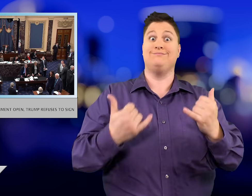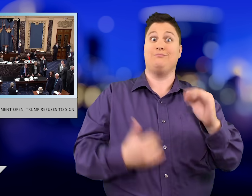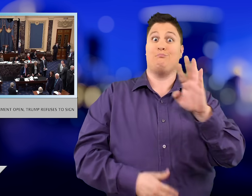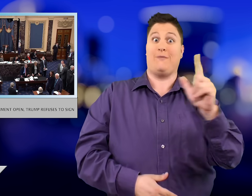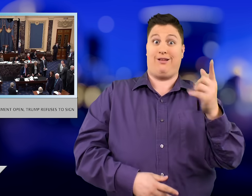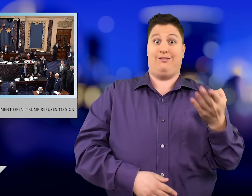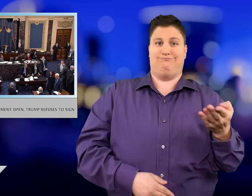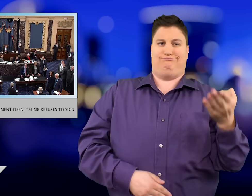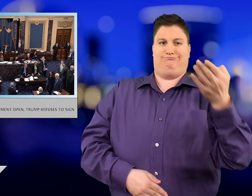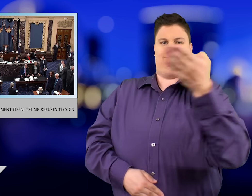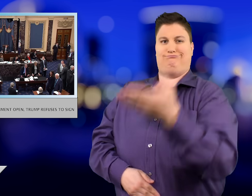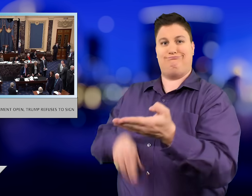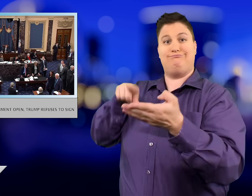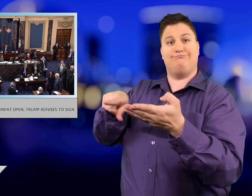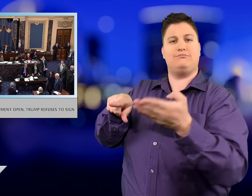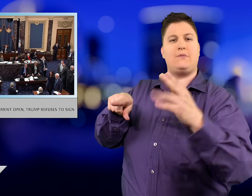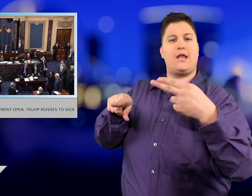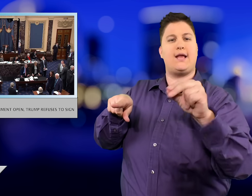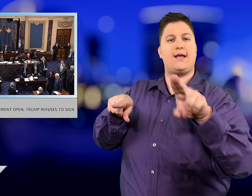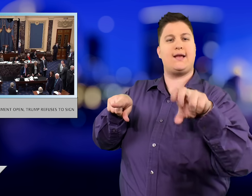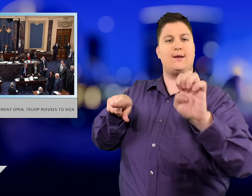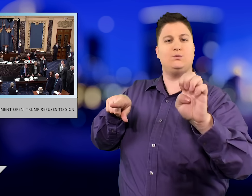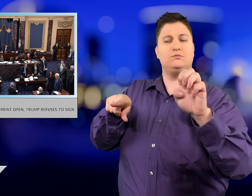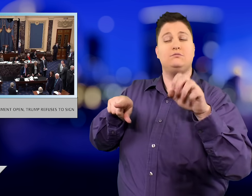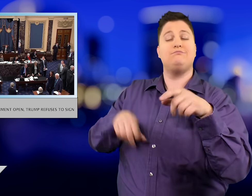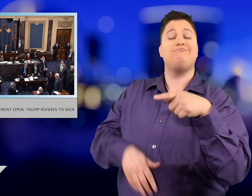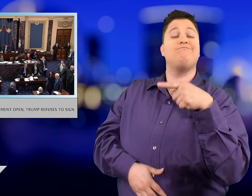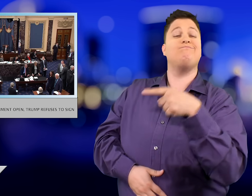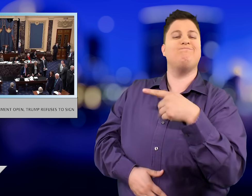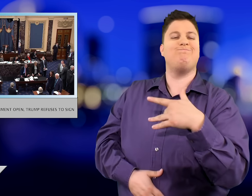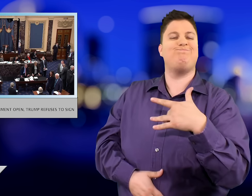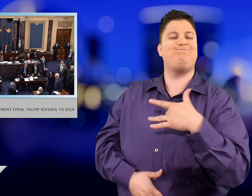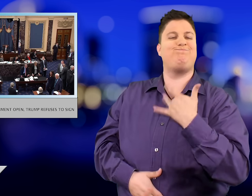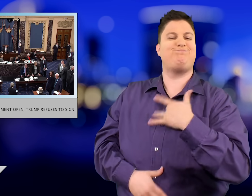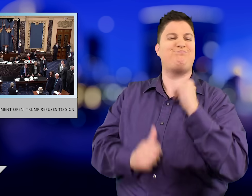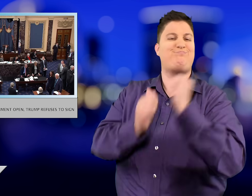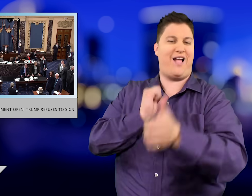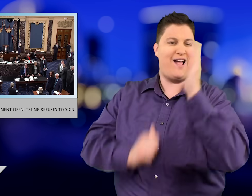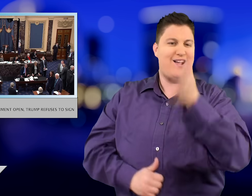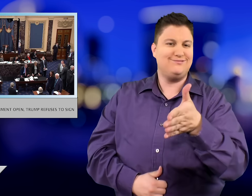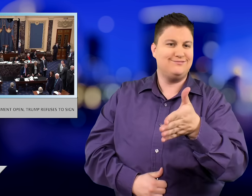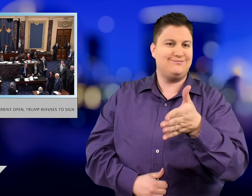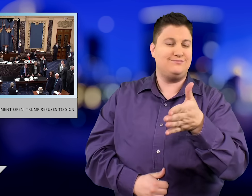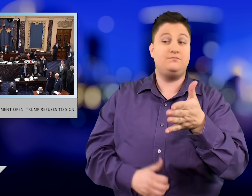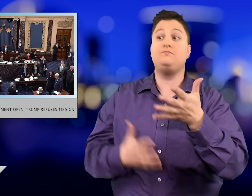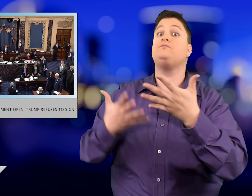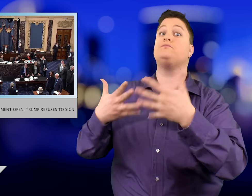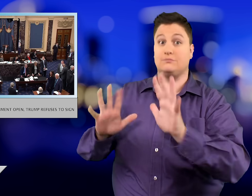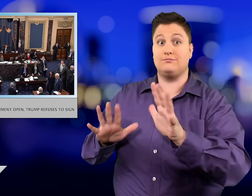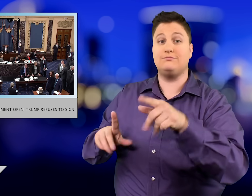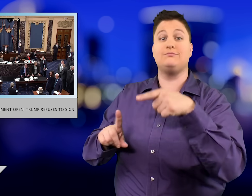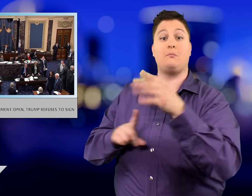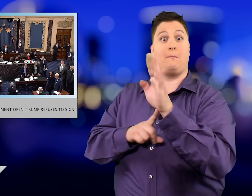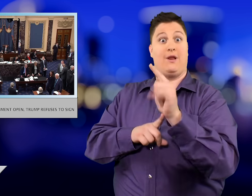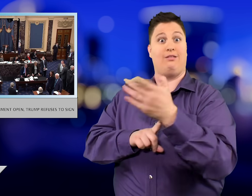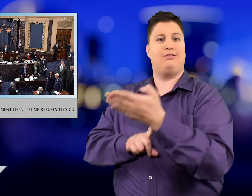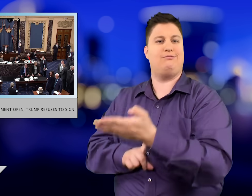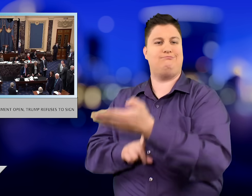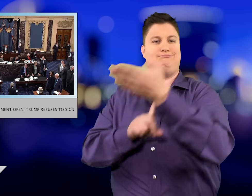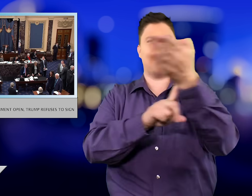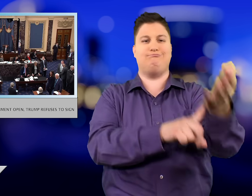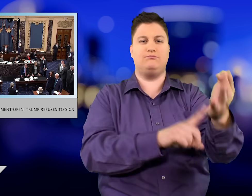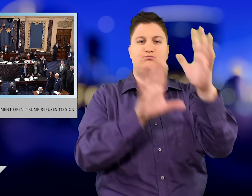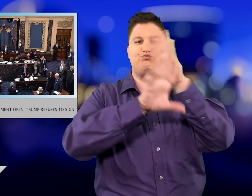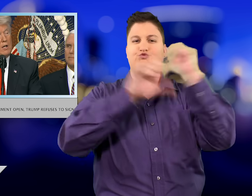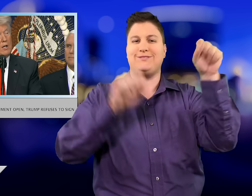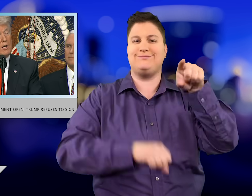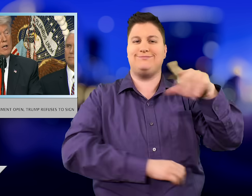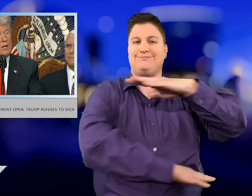The measure now goes to the House where is likely to pass and then to the president's